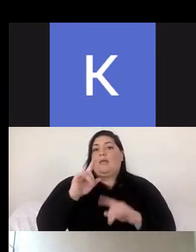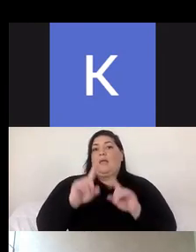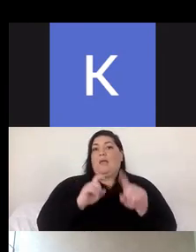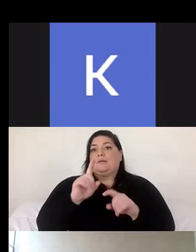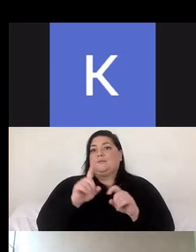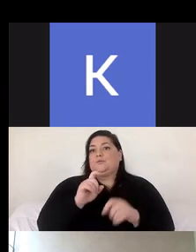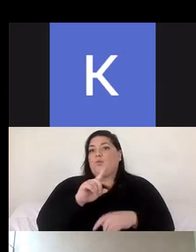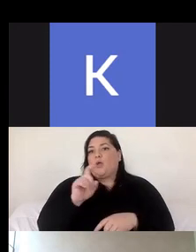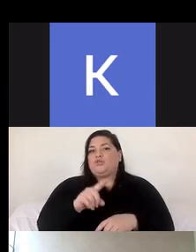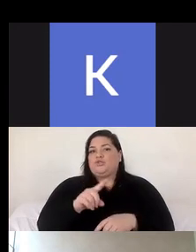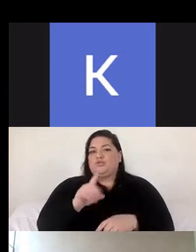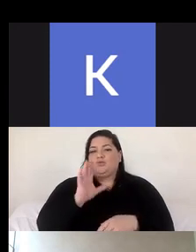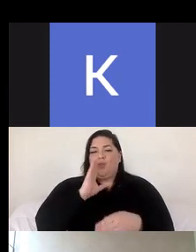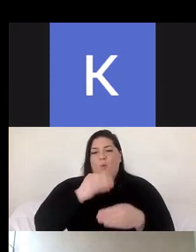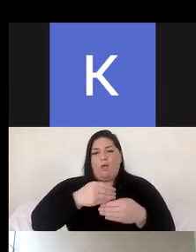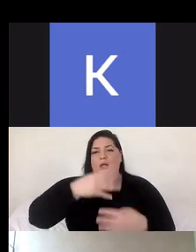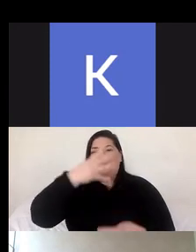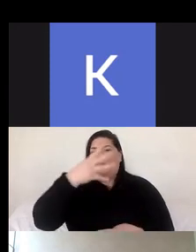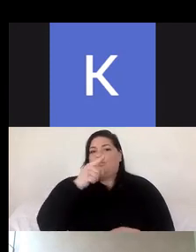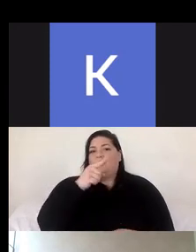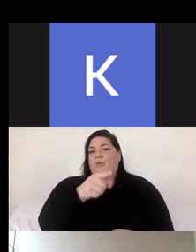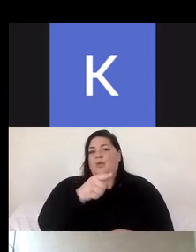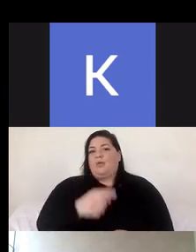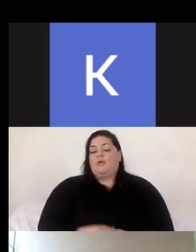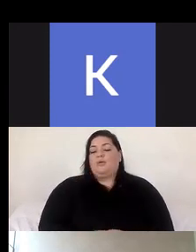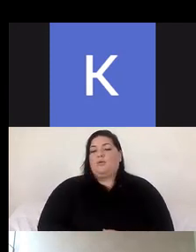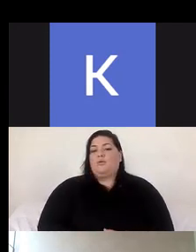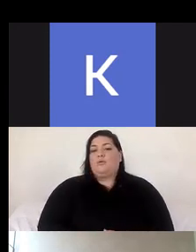All kinds of things on there for you to find.